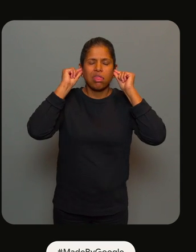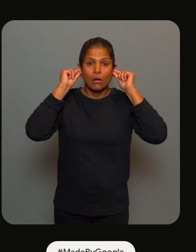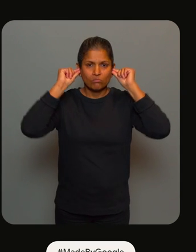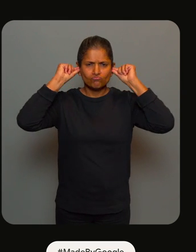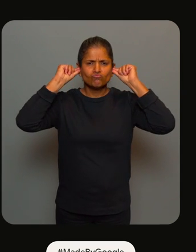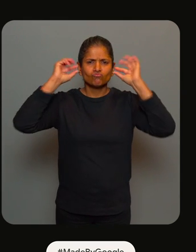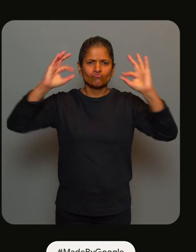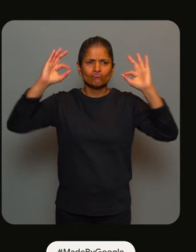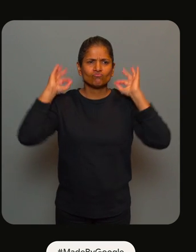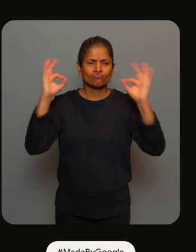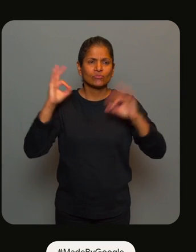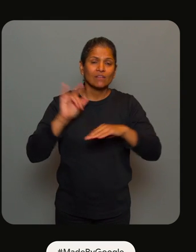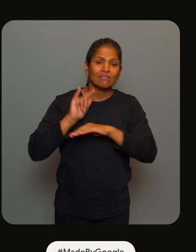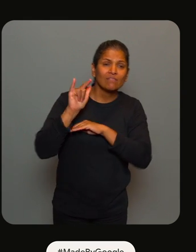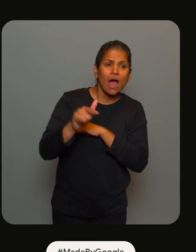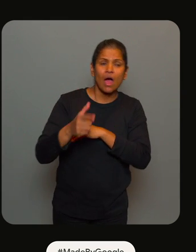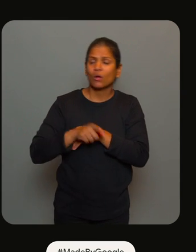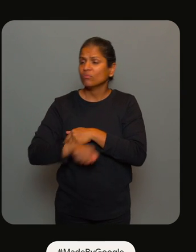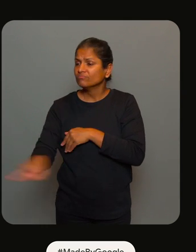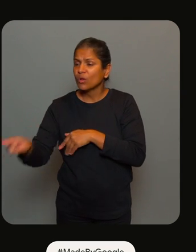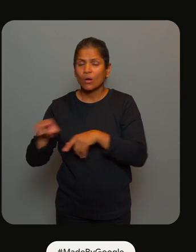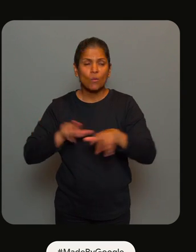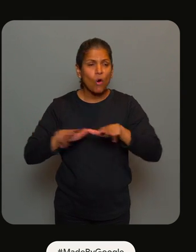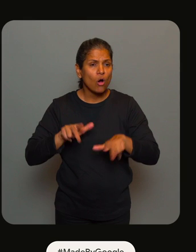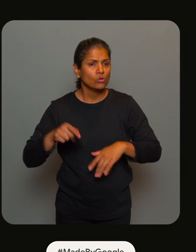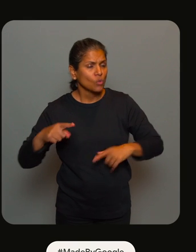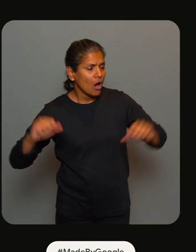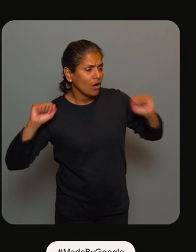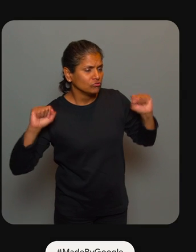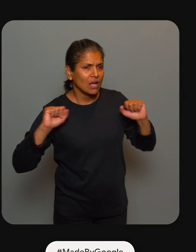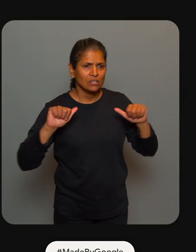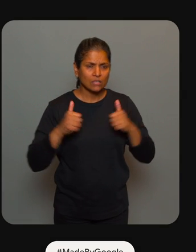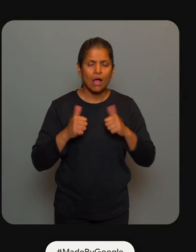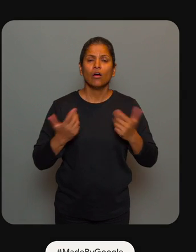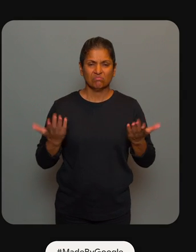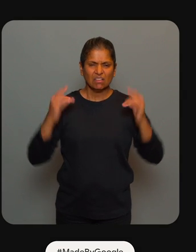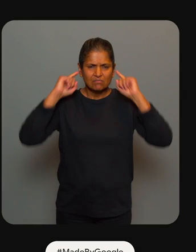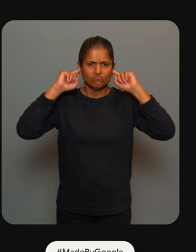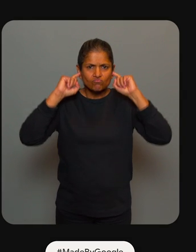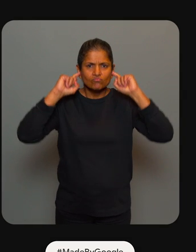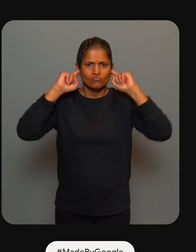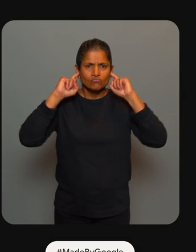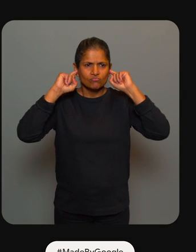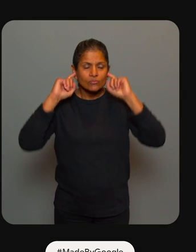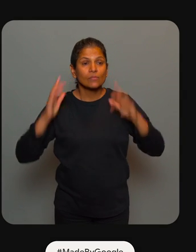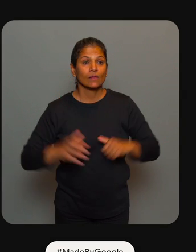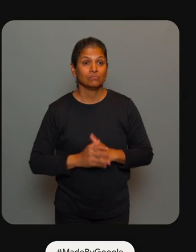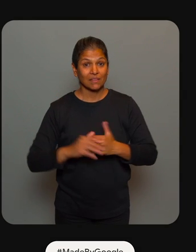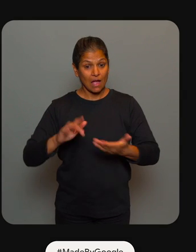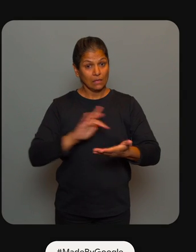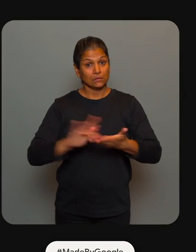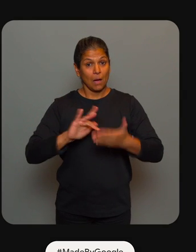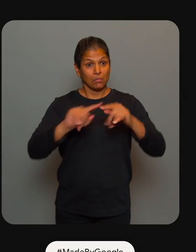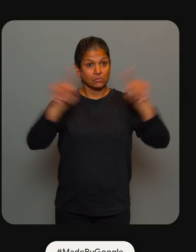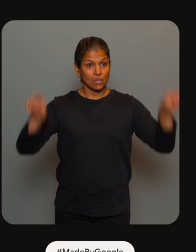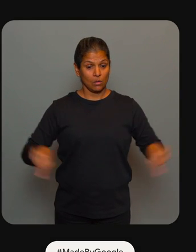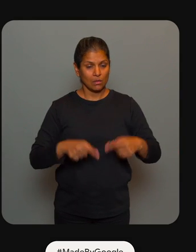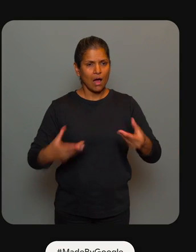short walk or a challenging workout. And your tablet should be able to travel with you, from the coffee shop to the couch to